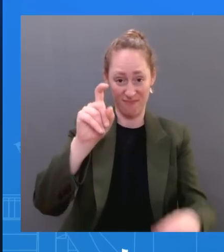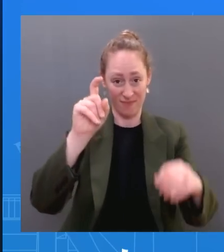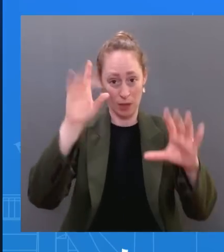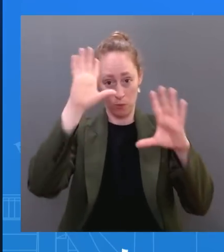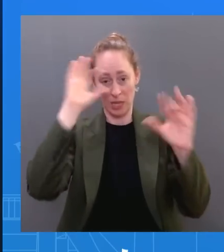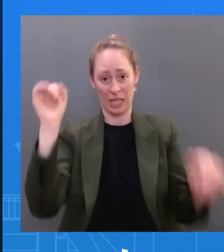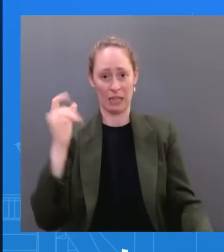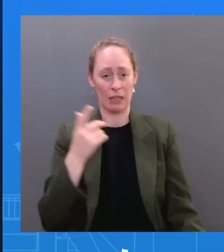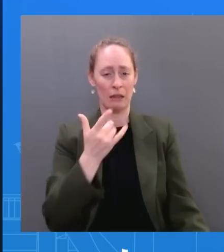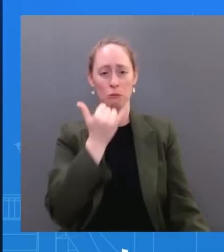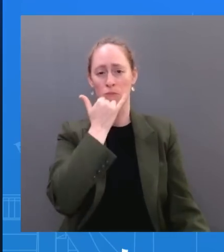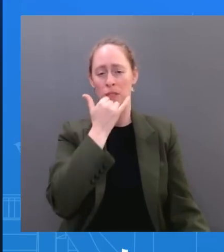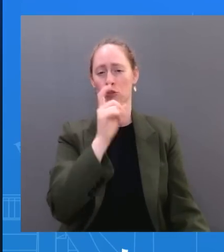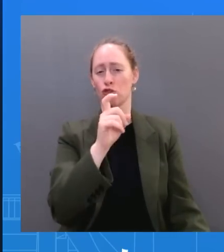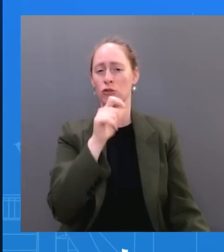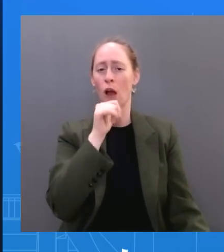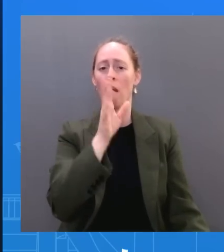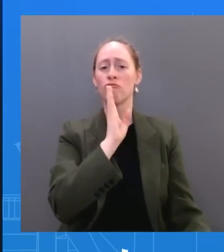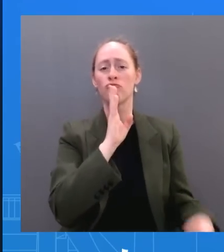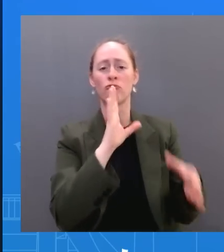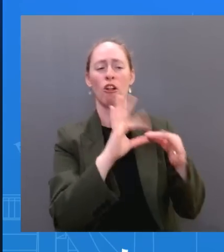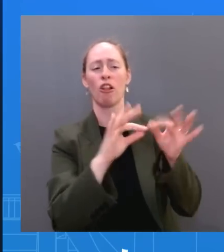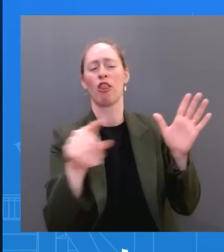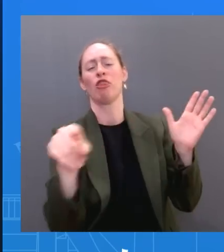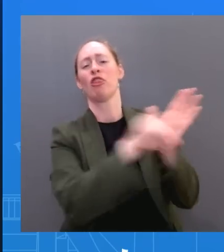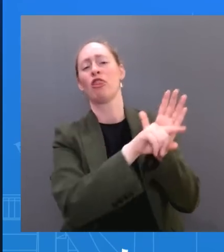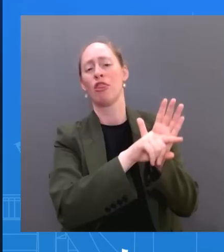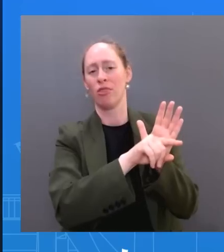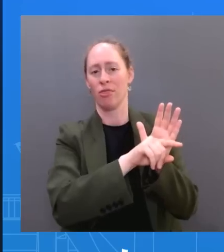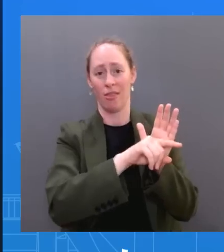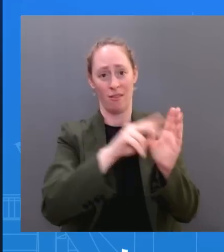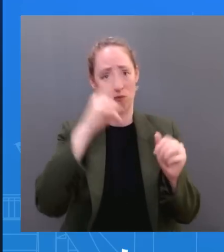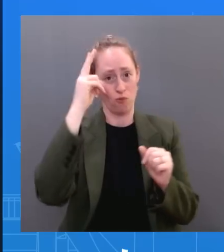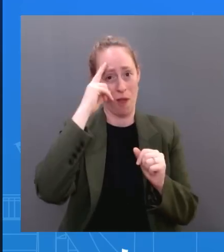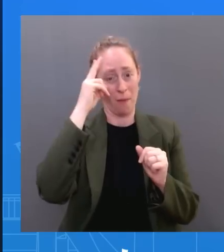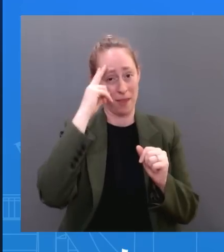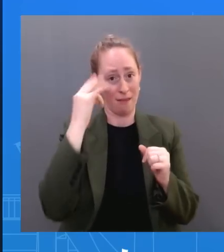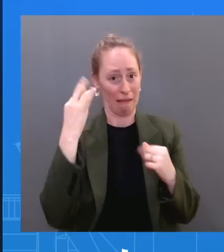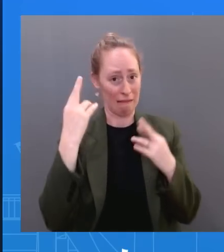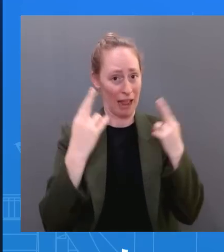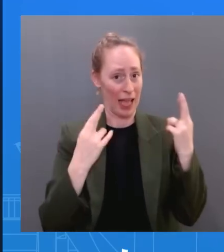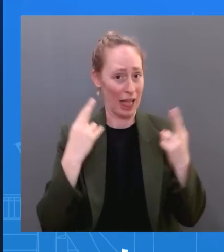What the President has been focused on is his view that the United States